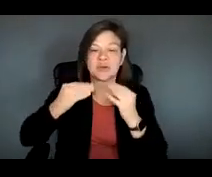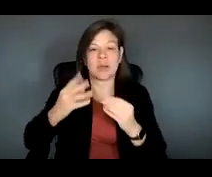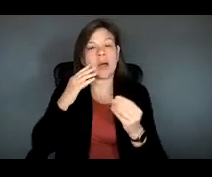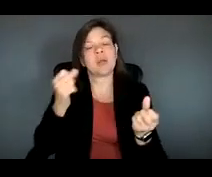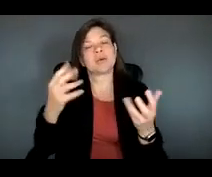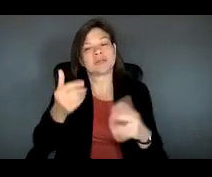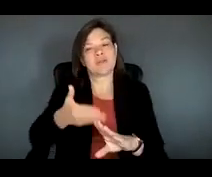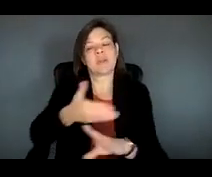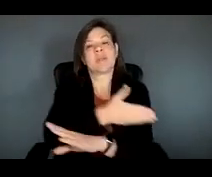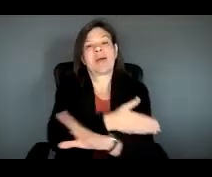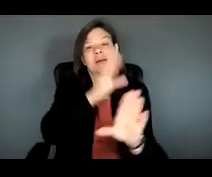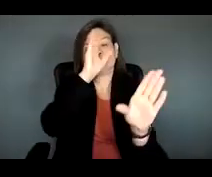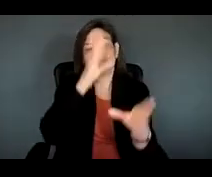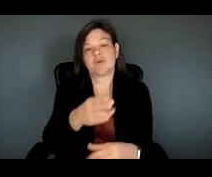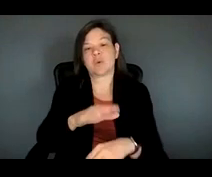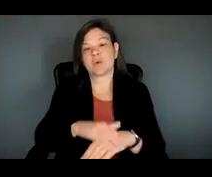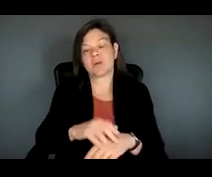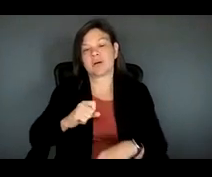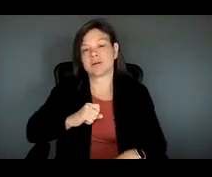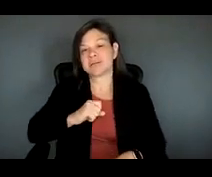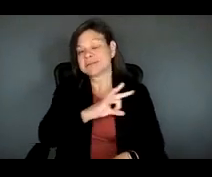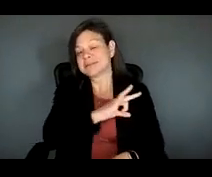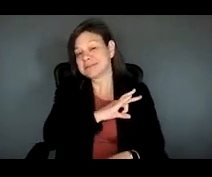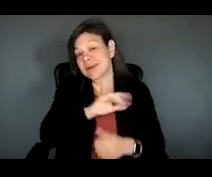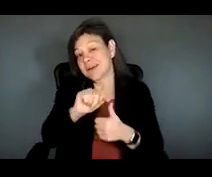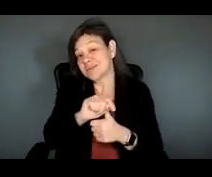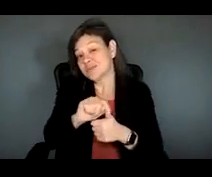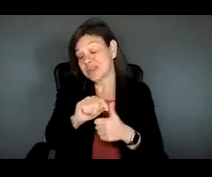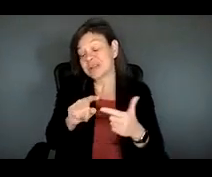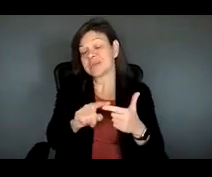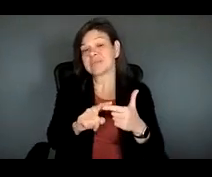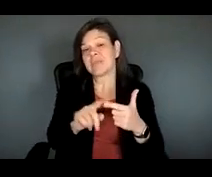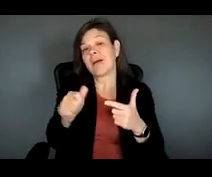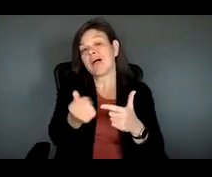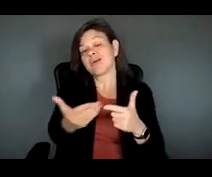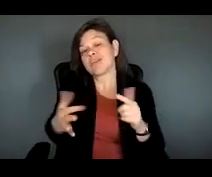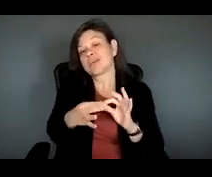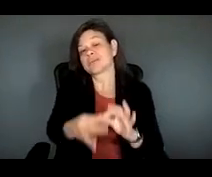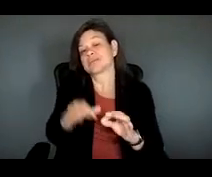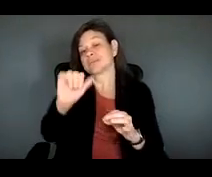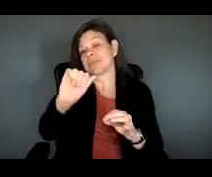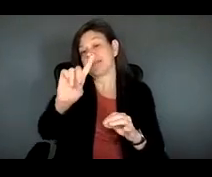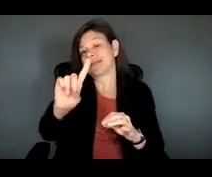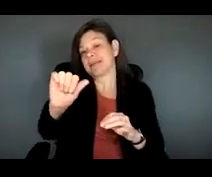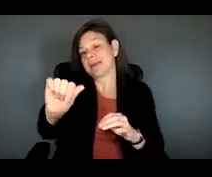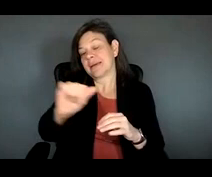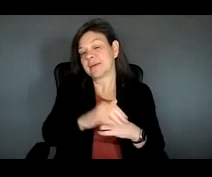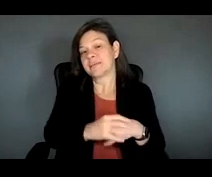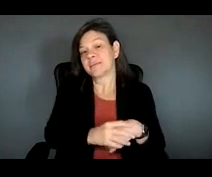that have focused on staff training, other things related to the ADA. A number of different